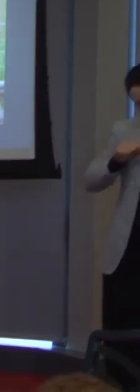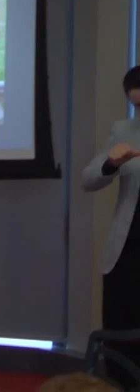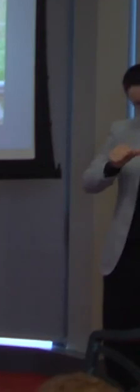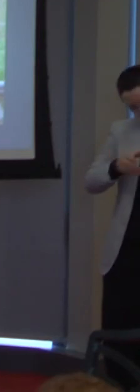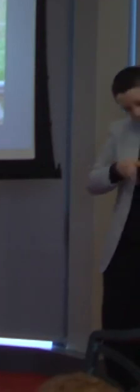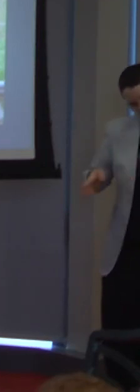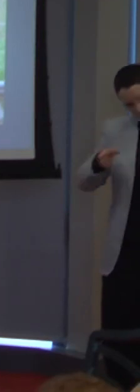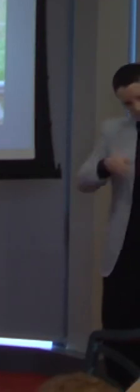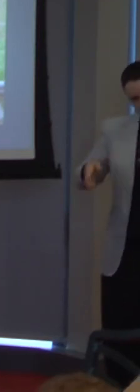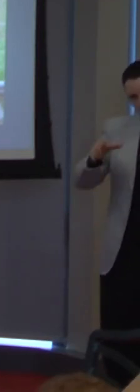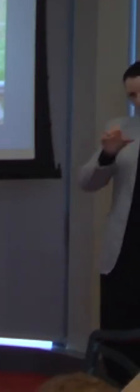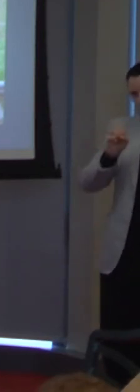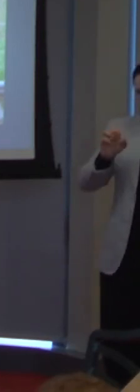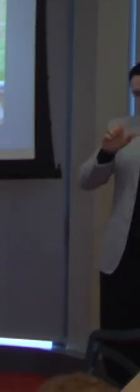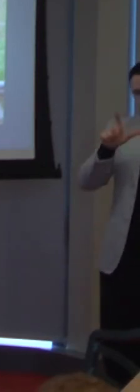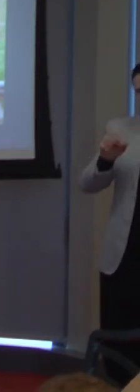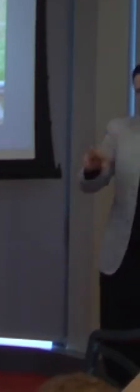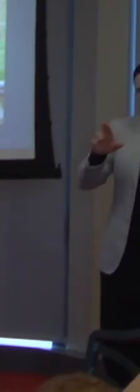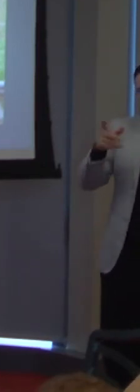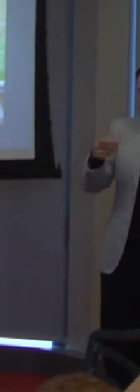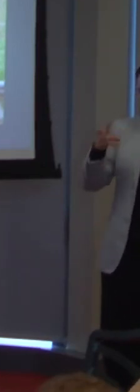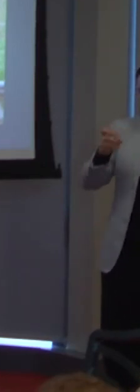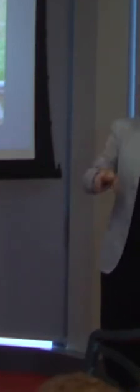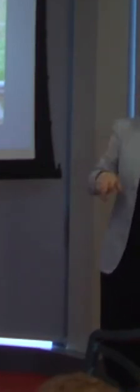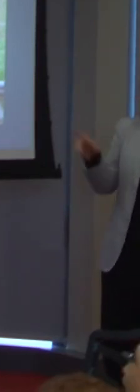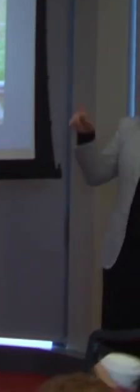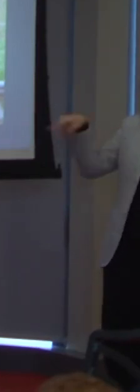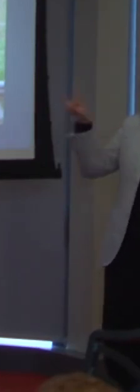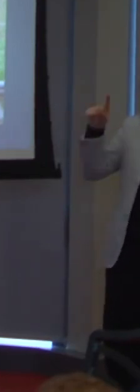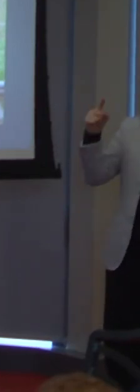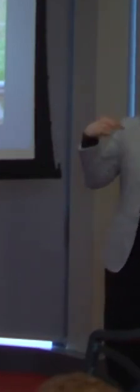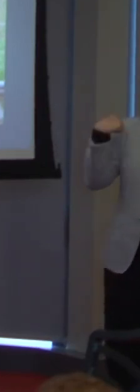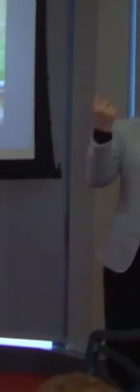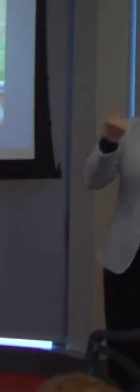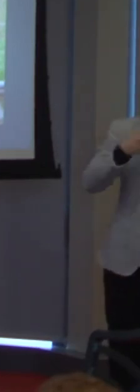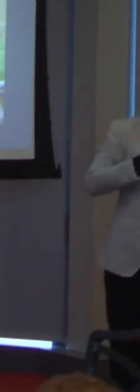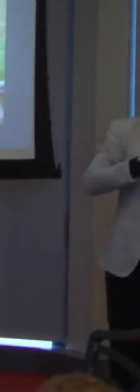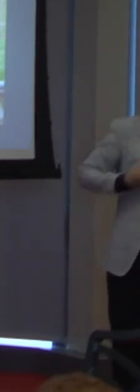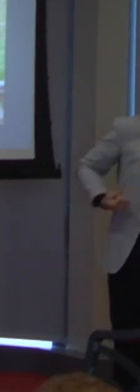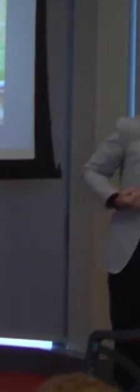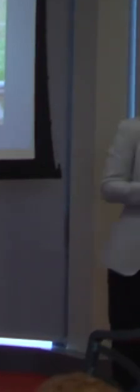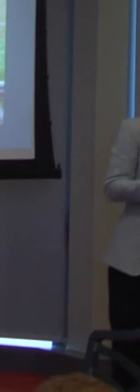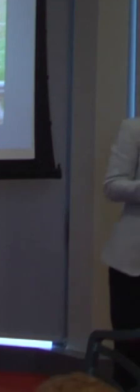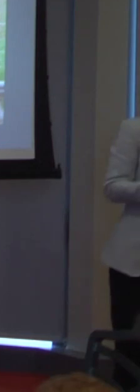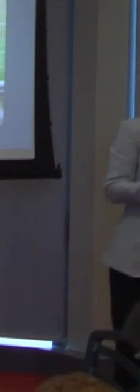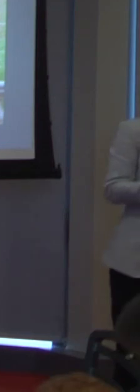they really were my backbone and listened to my craziness and my busy schedule, and really worked with me to, kind of,